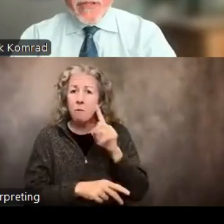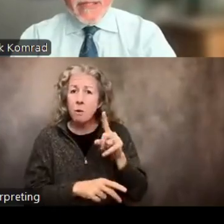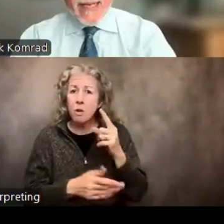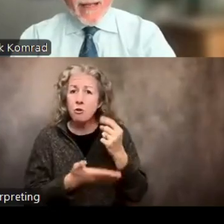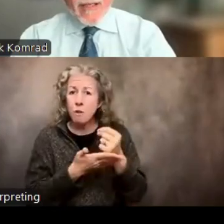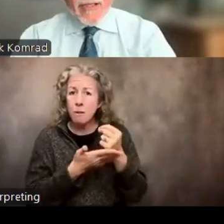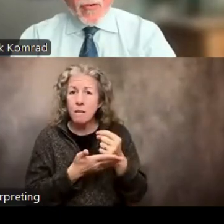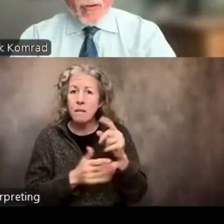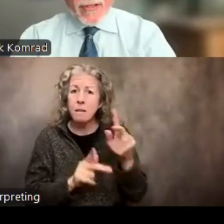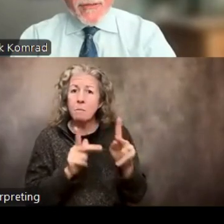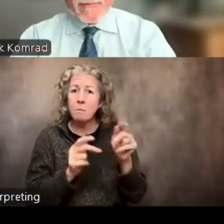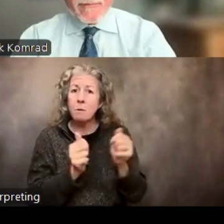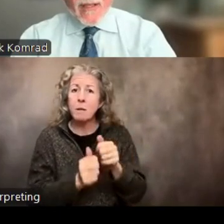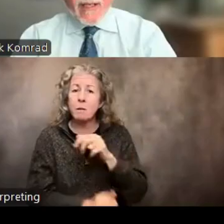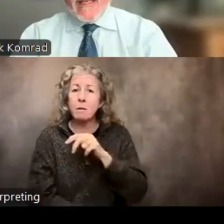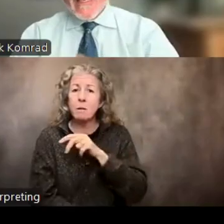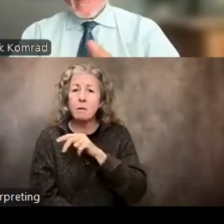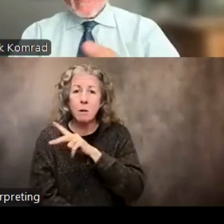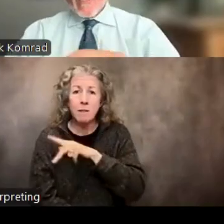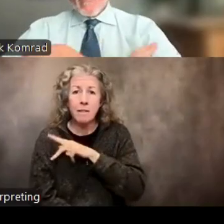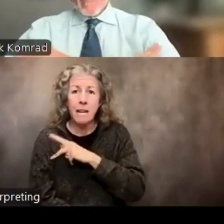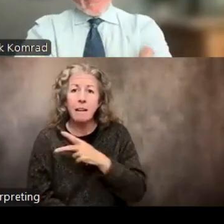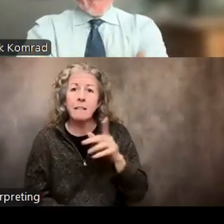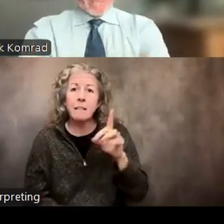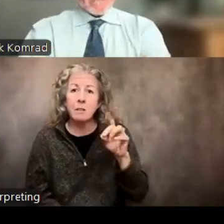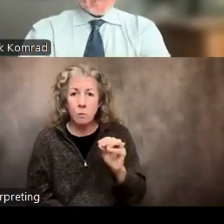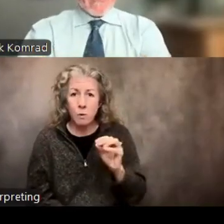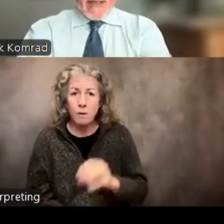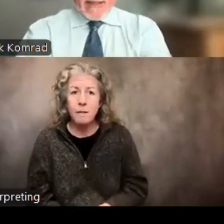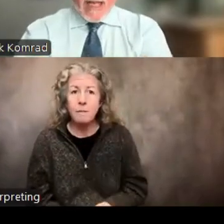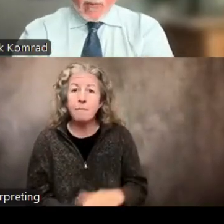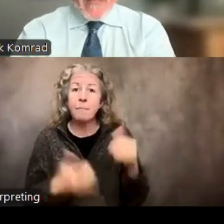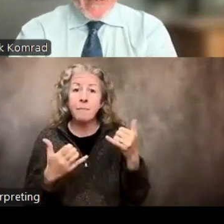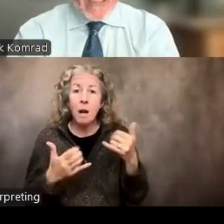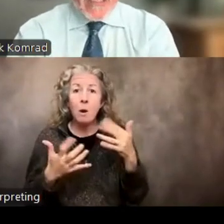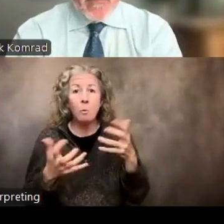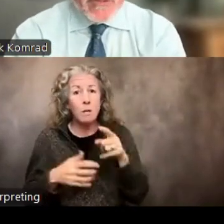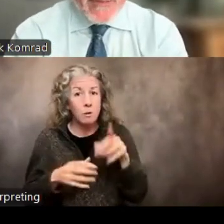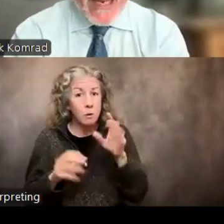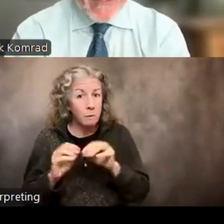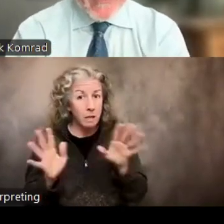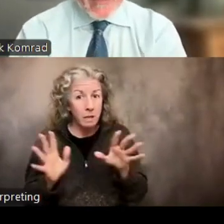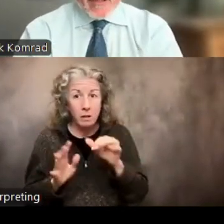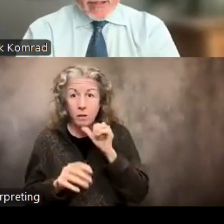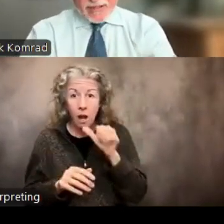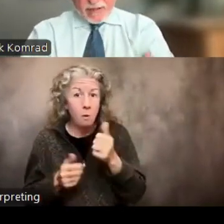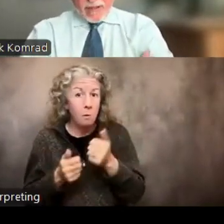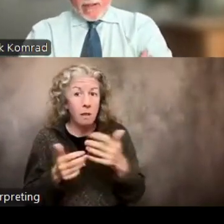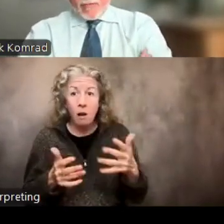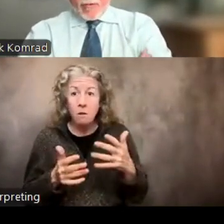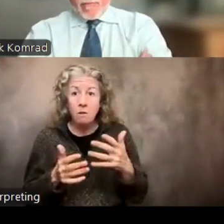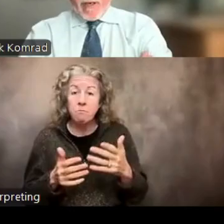personality disorders. Now I want you to be clear that it's not without any pushback. There's an increasing group of